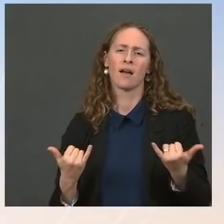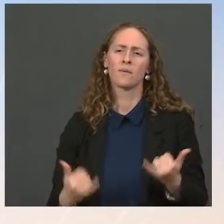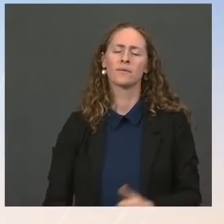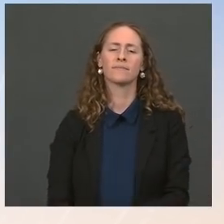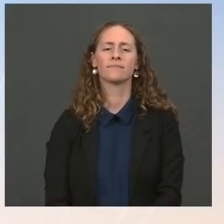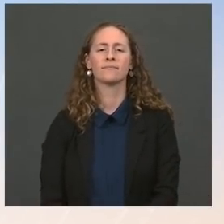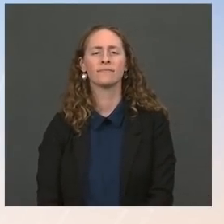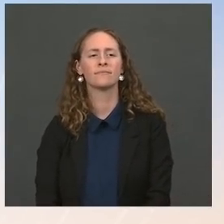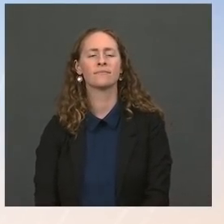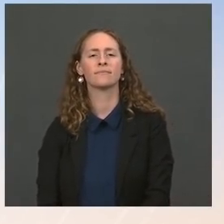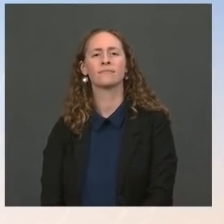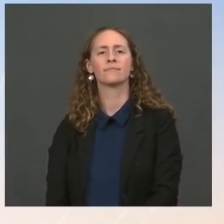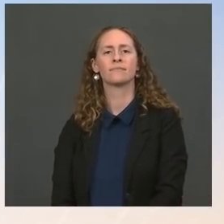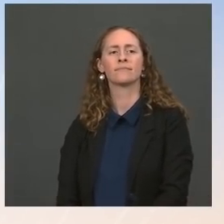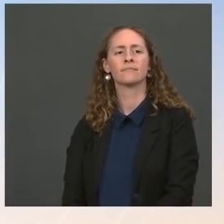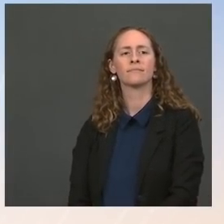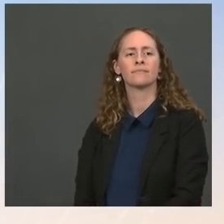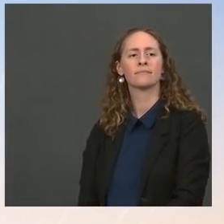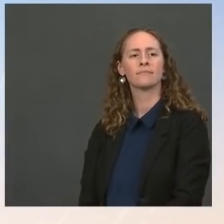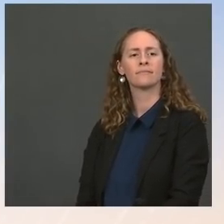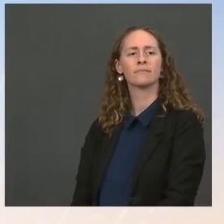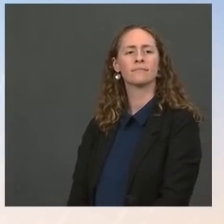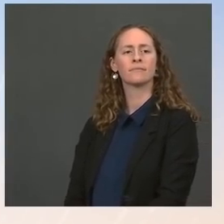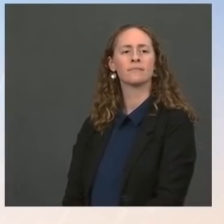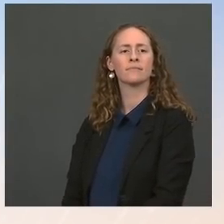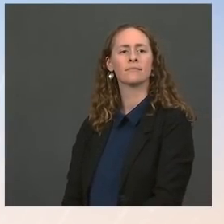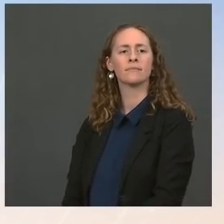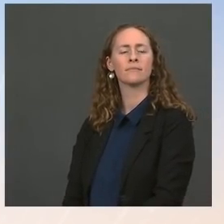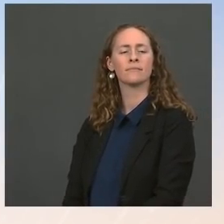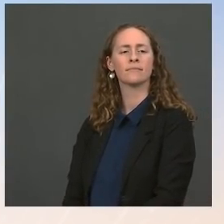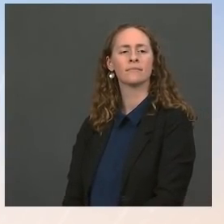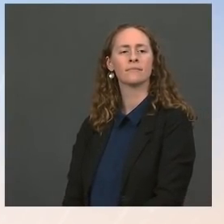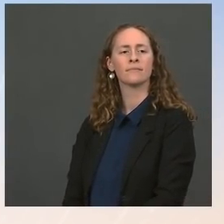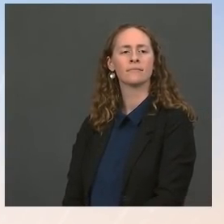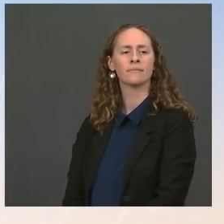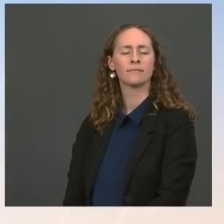kind of underscored just how limited the options may be for the federal government